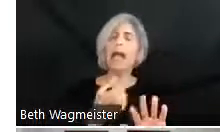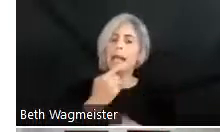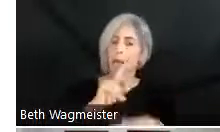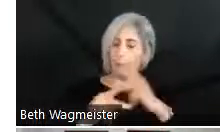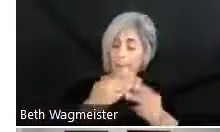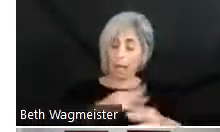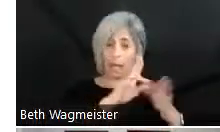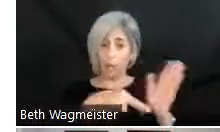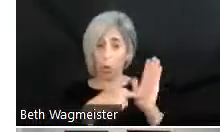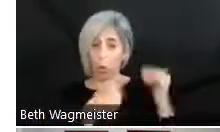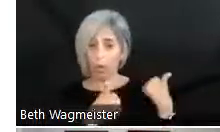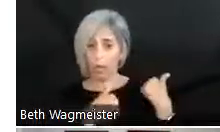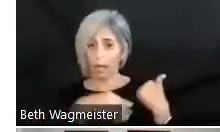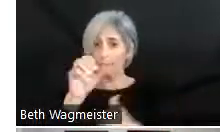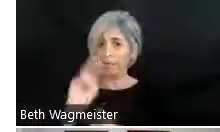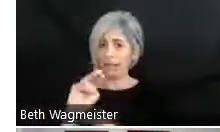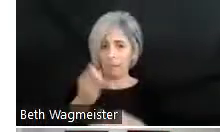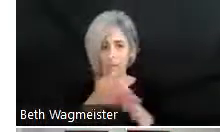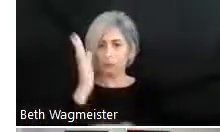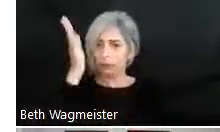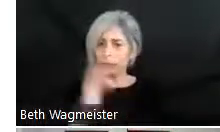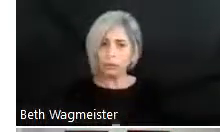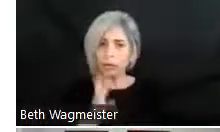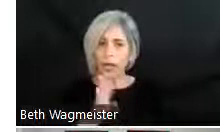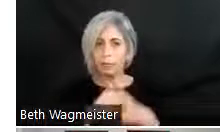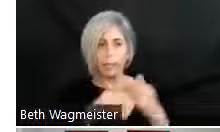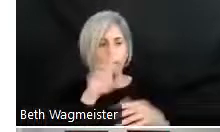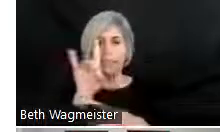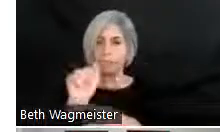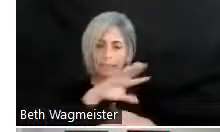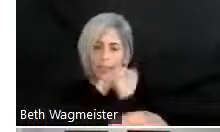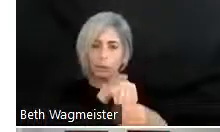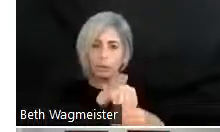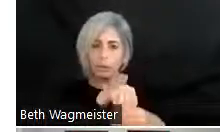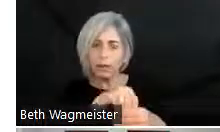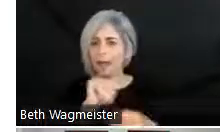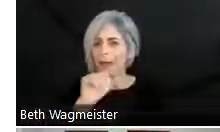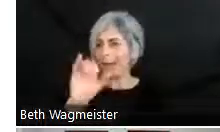is I'm Cam, the professional speaker who speaks on disability inclusion. I'm not Cam a developer